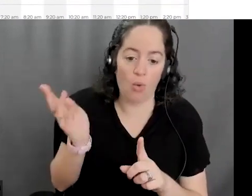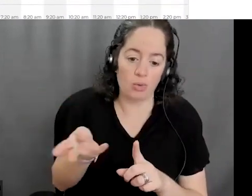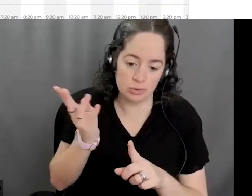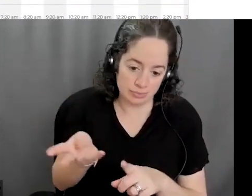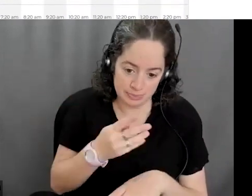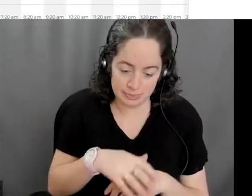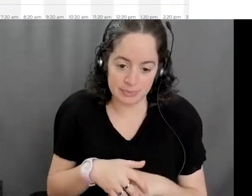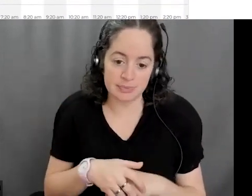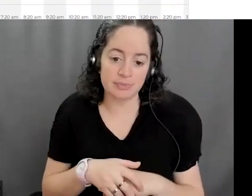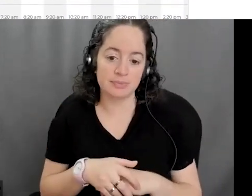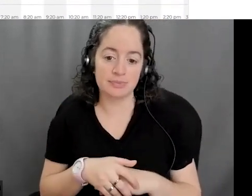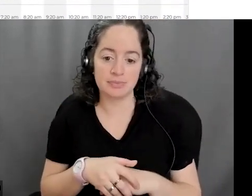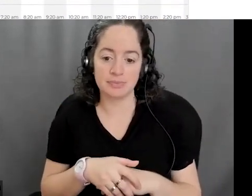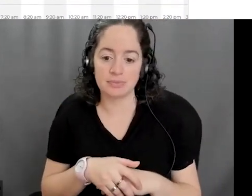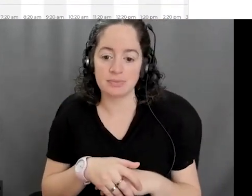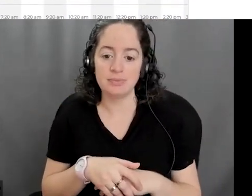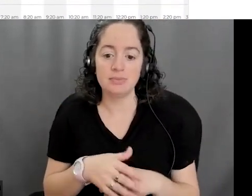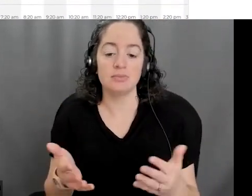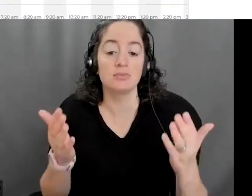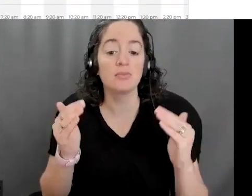Another feature that we added is a search feature